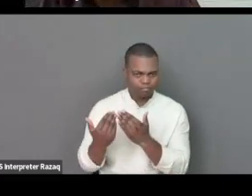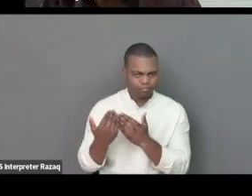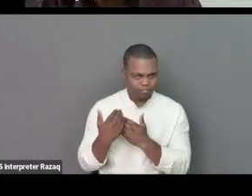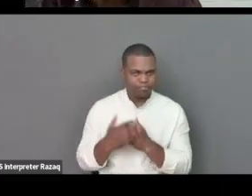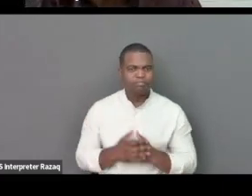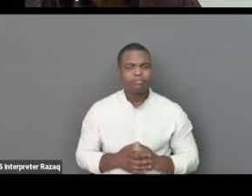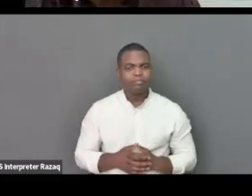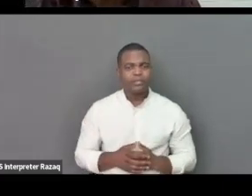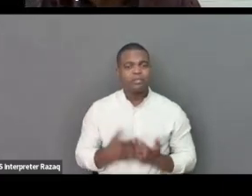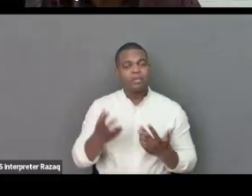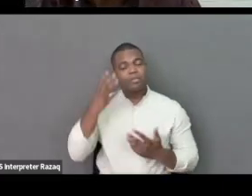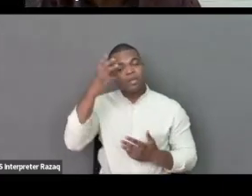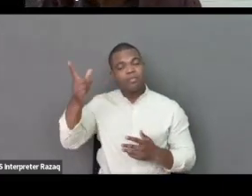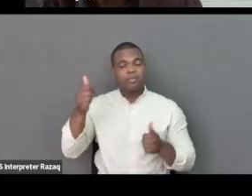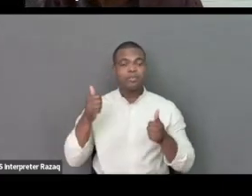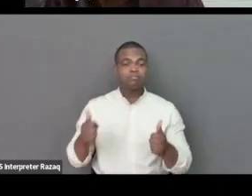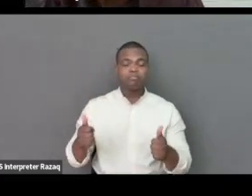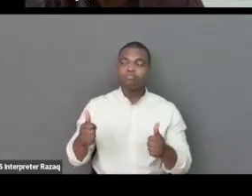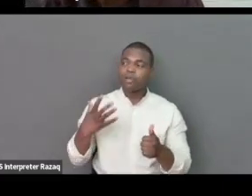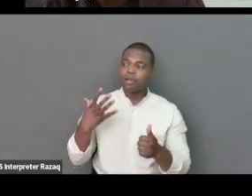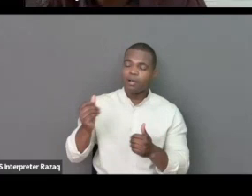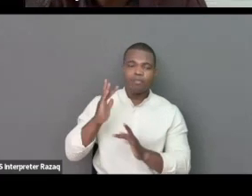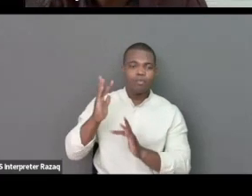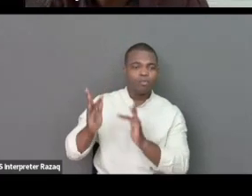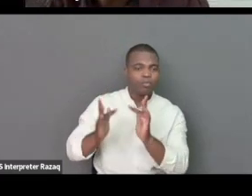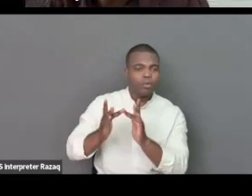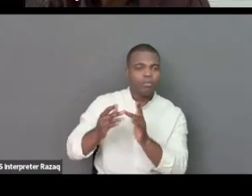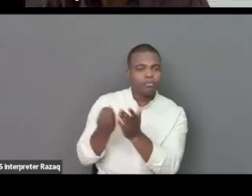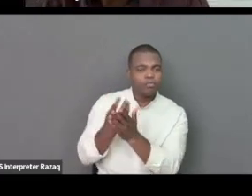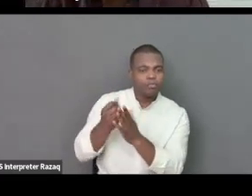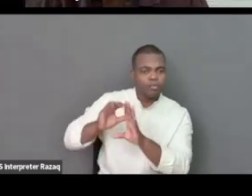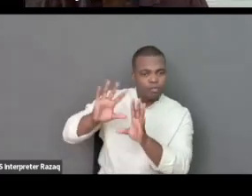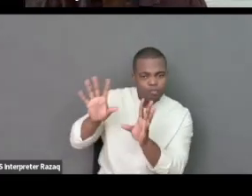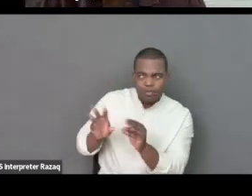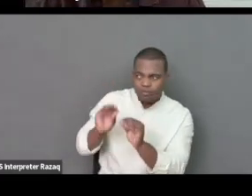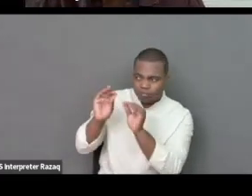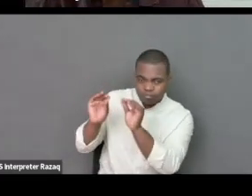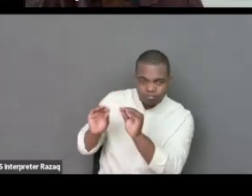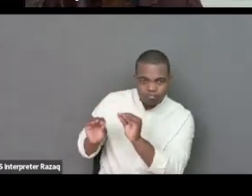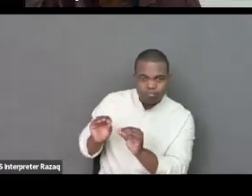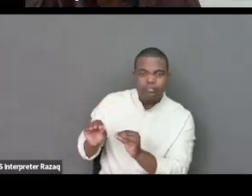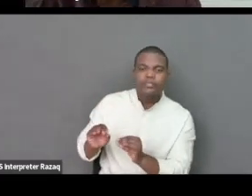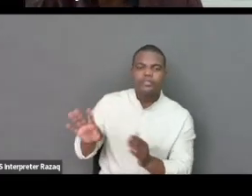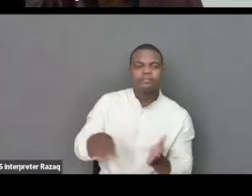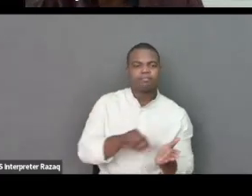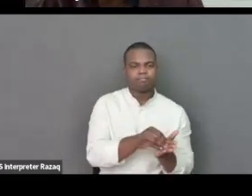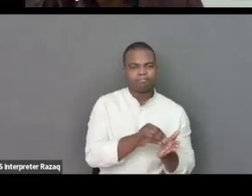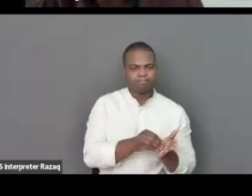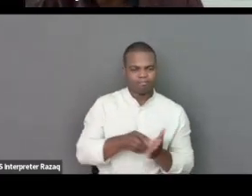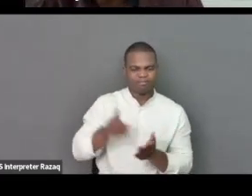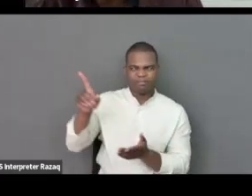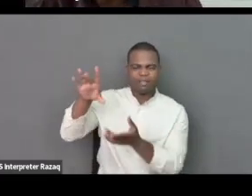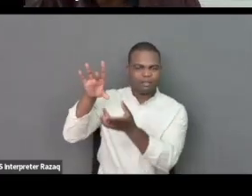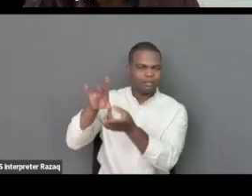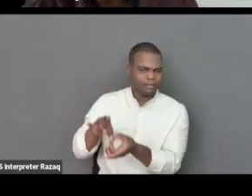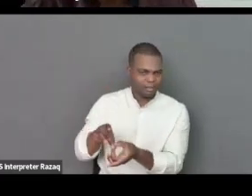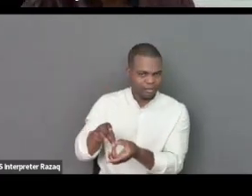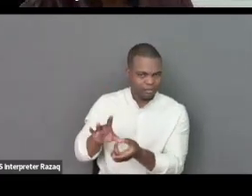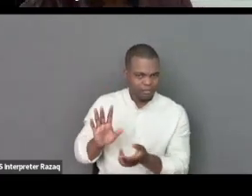Then, based on that, they can improve their websites and they can update their accessibility statement, and there's a top